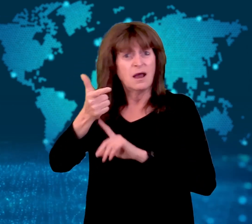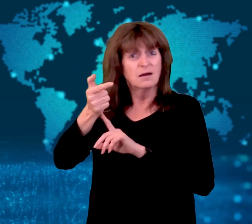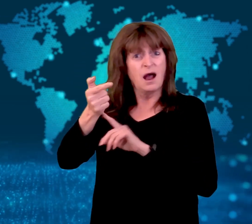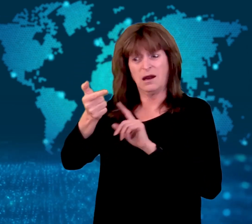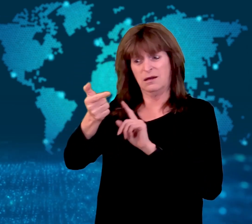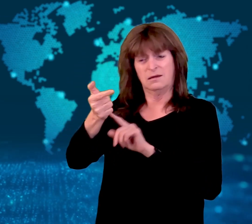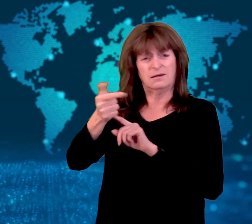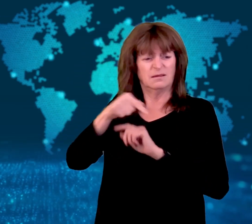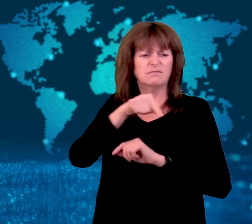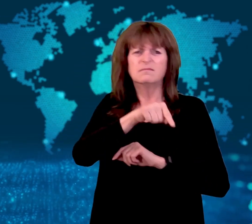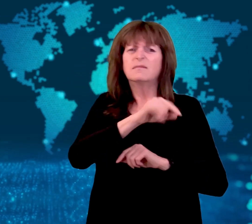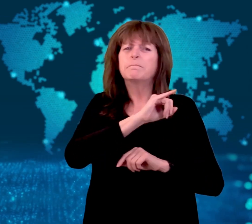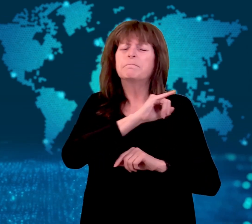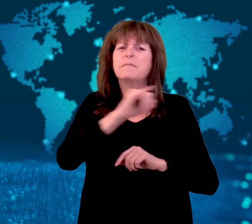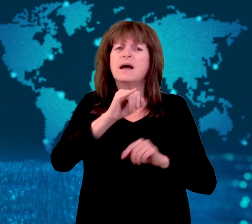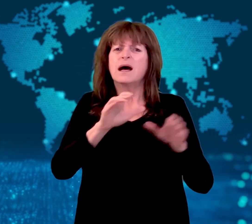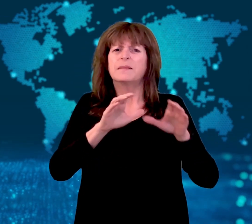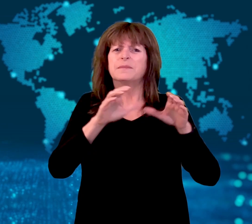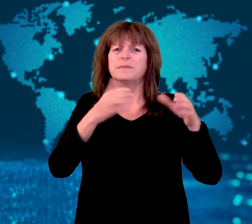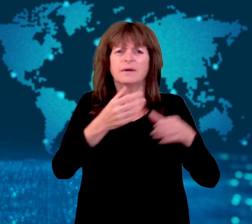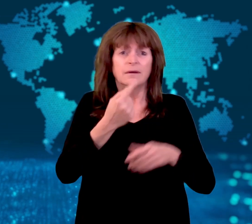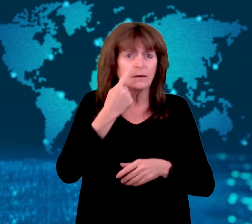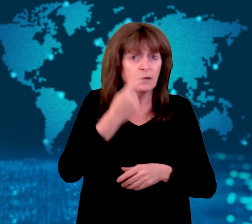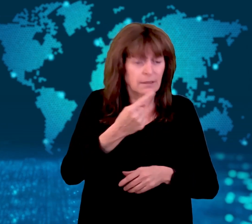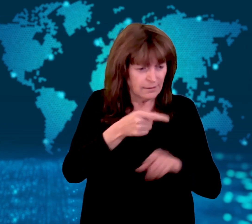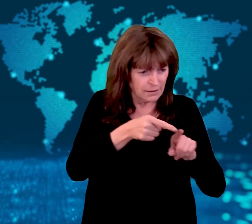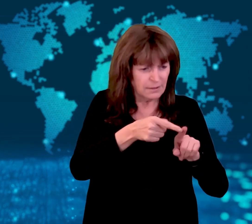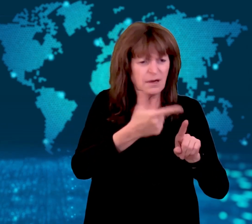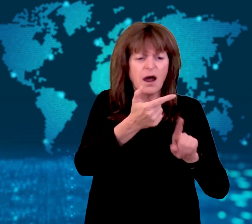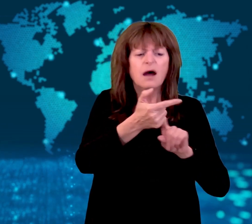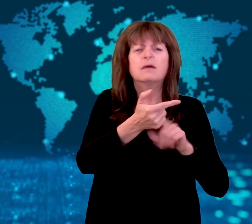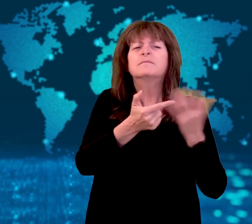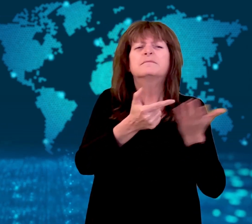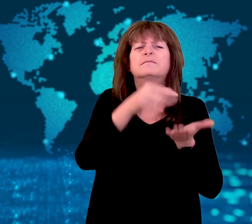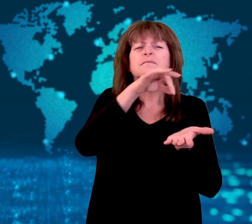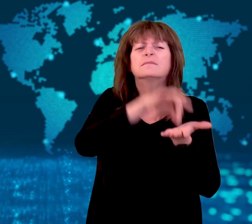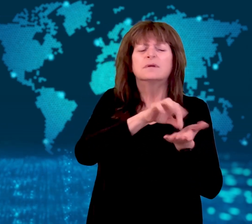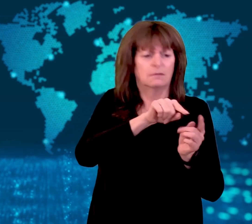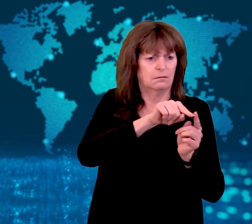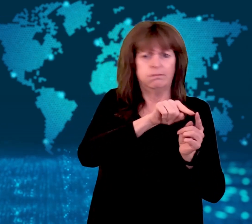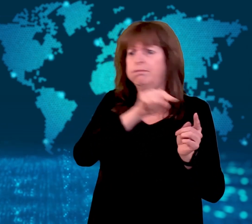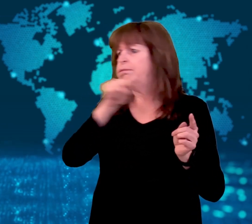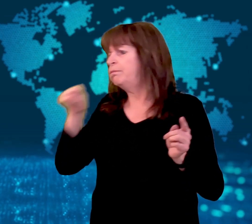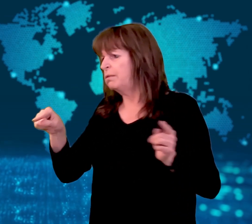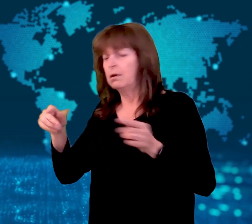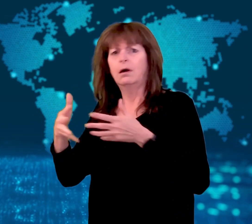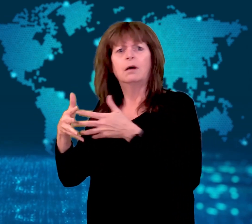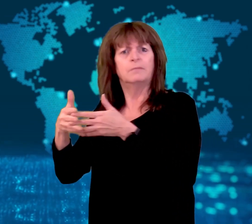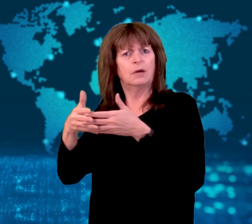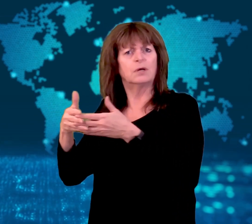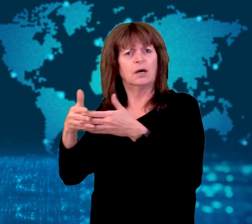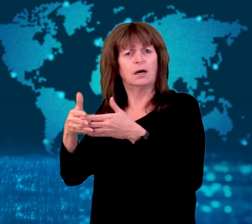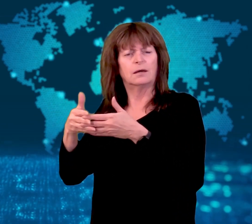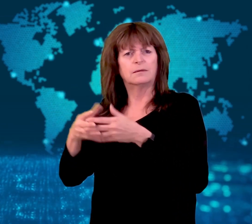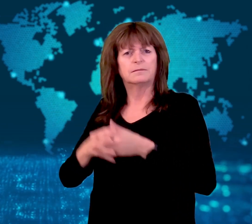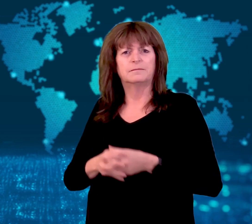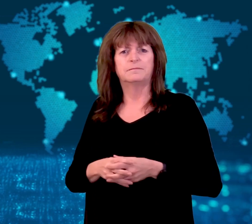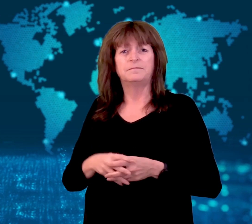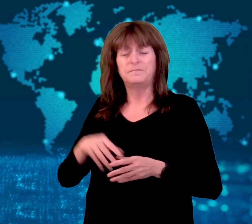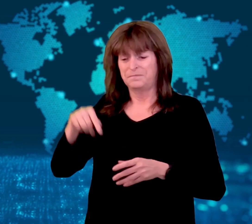Allegedly as many as 70% of guns used in criminal cases